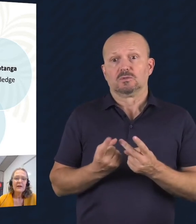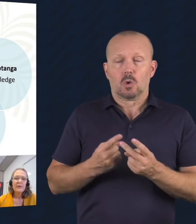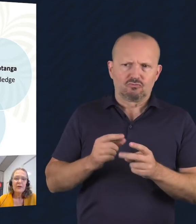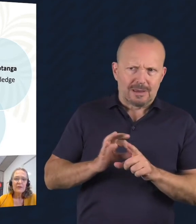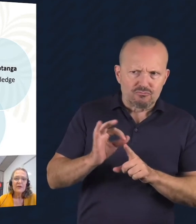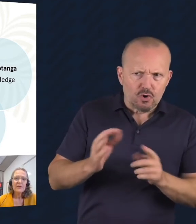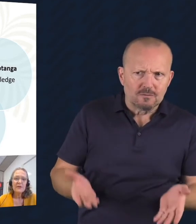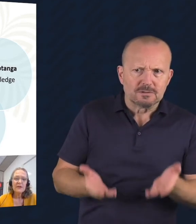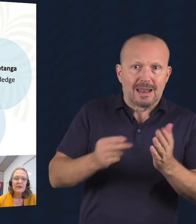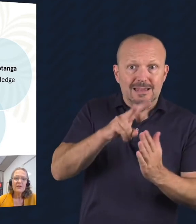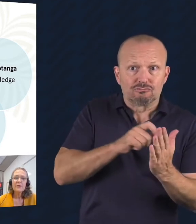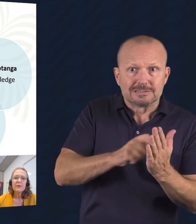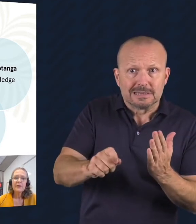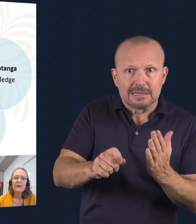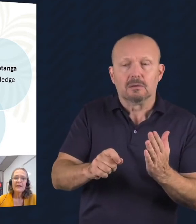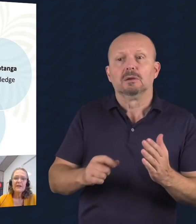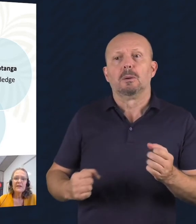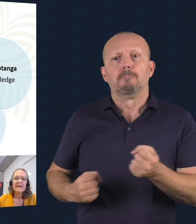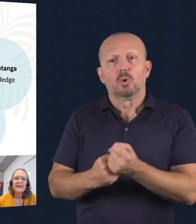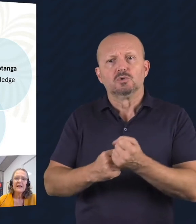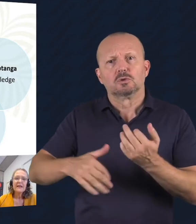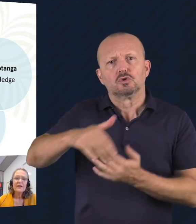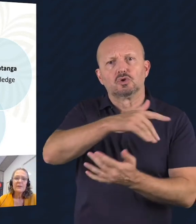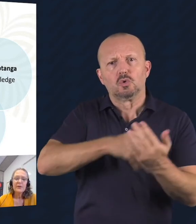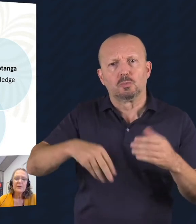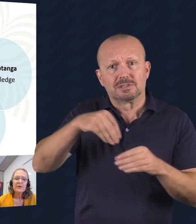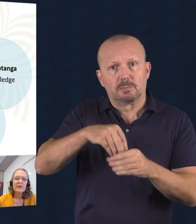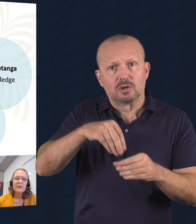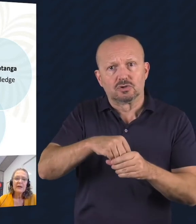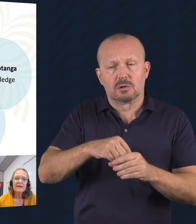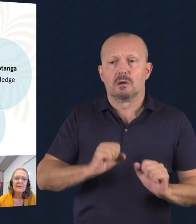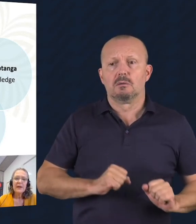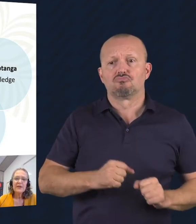We're also committed to improving literacy to boost social participation